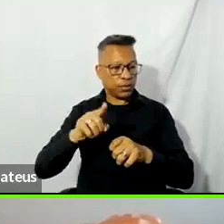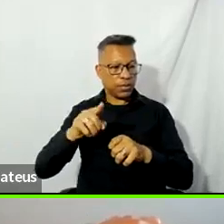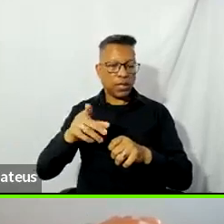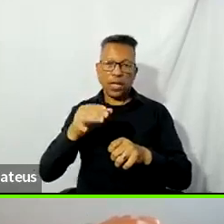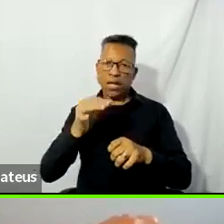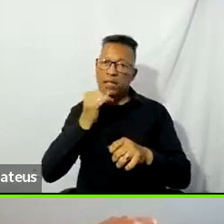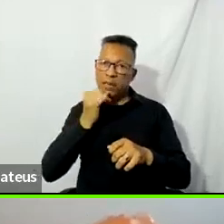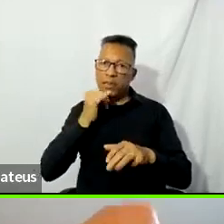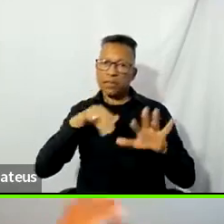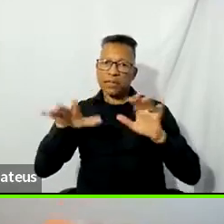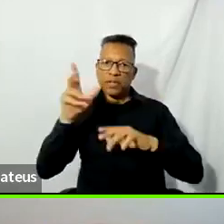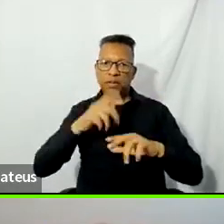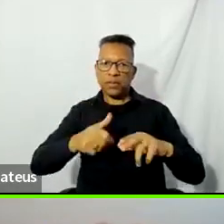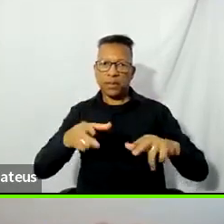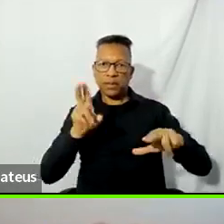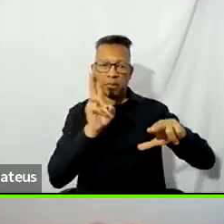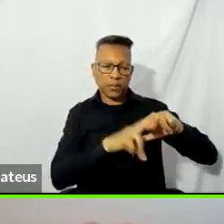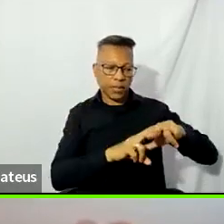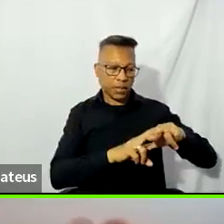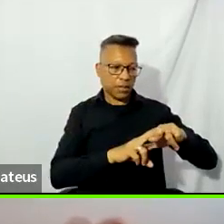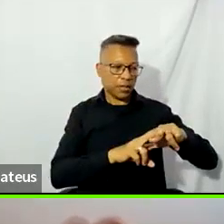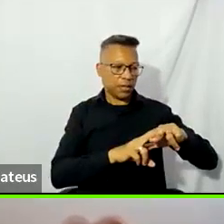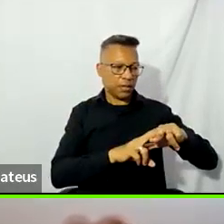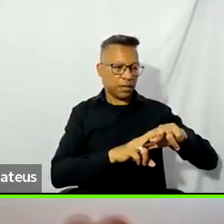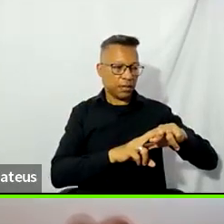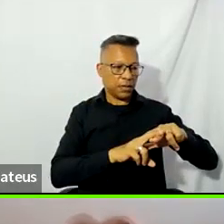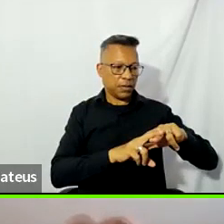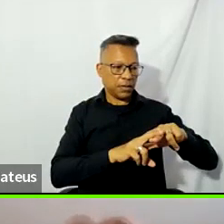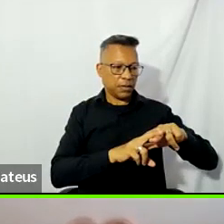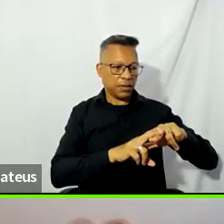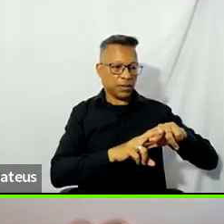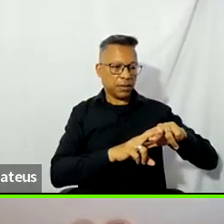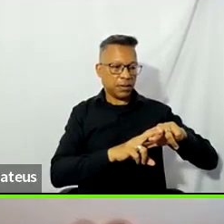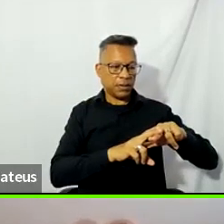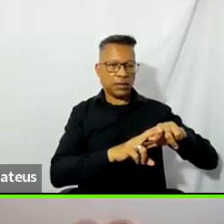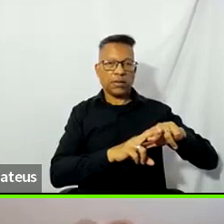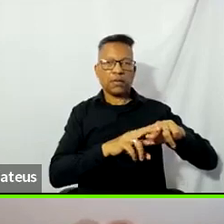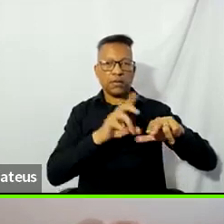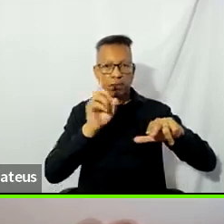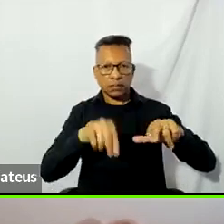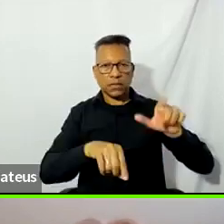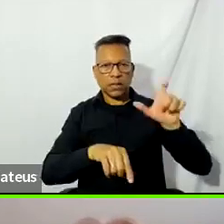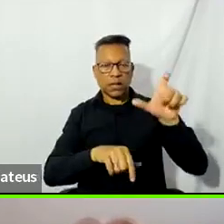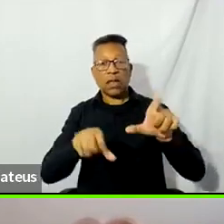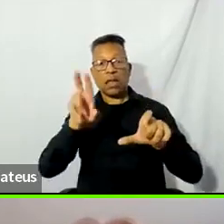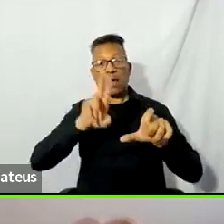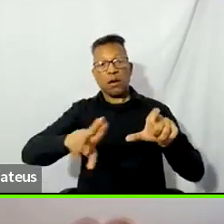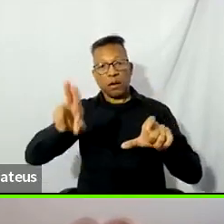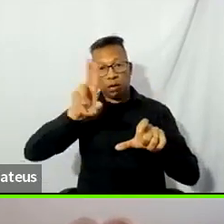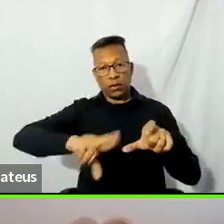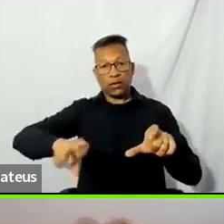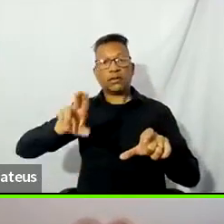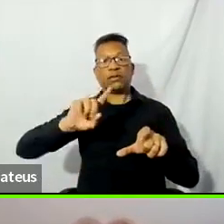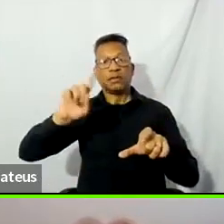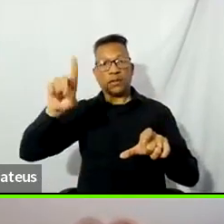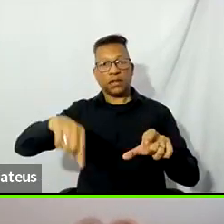or r or execute them, I mean or execute them or execute them. I mean not. These are similar great ways we use to control people e's behavior, every aspect of